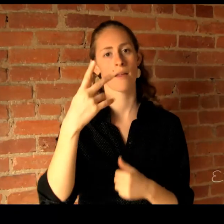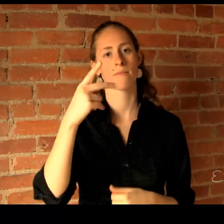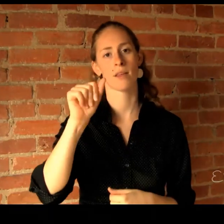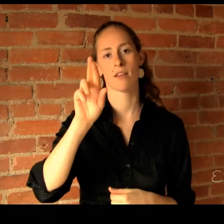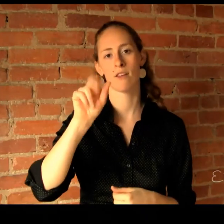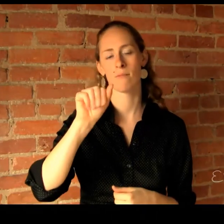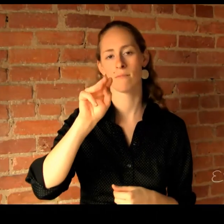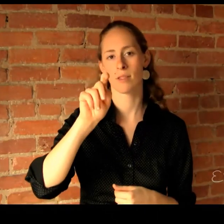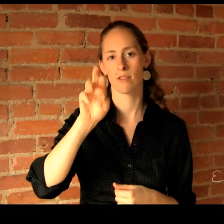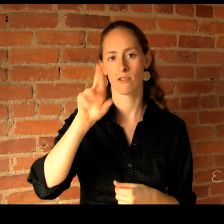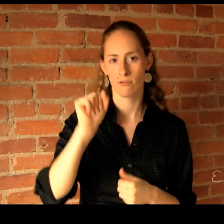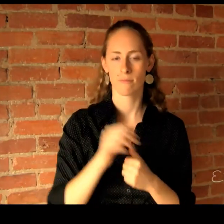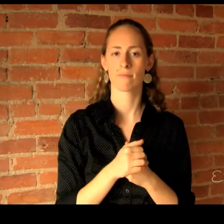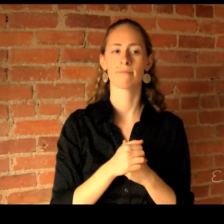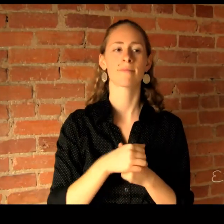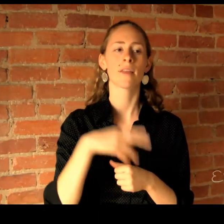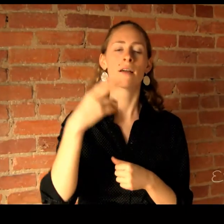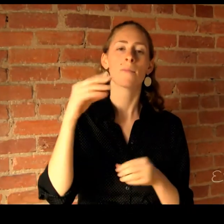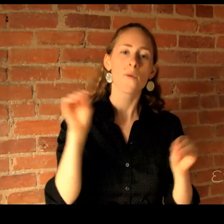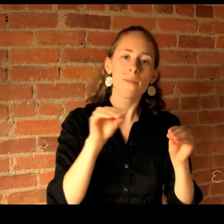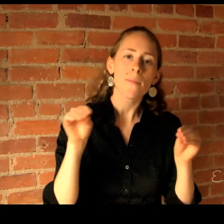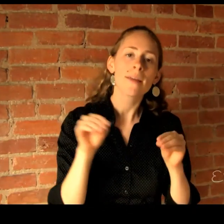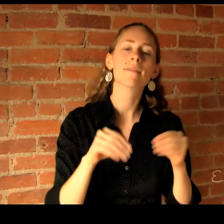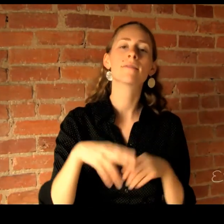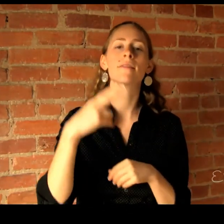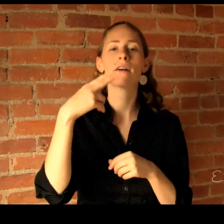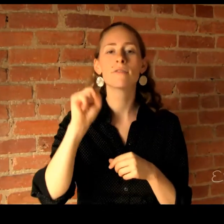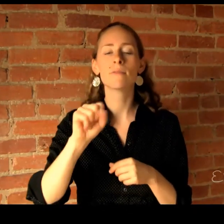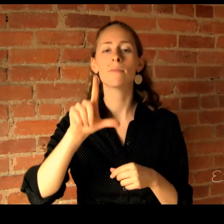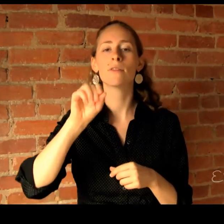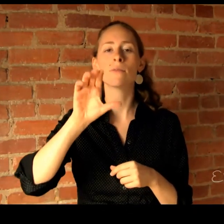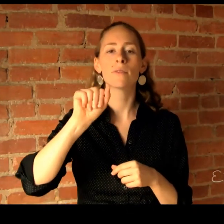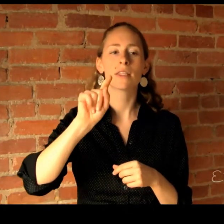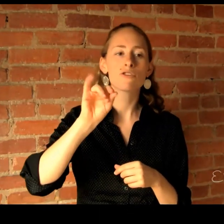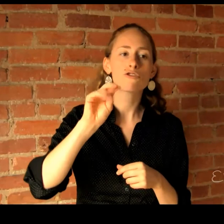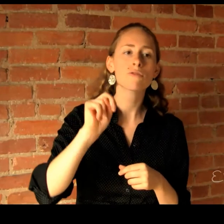handshape, location, palm orientation and nonmanual signals. As long as you remember